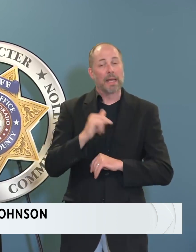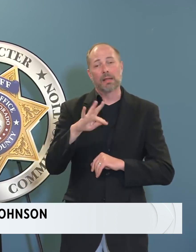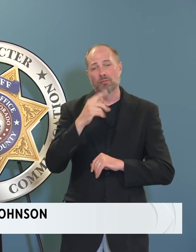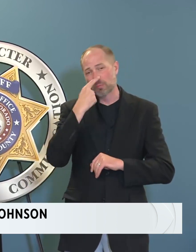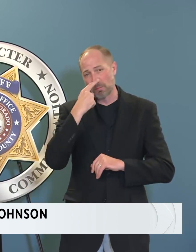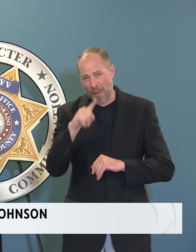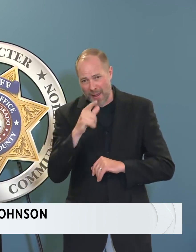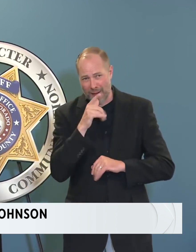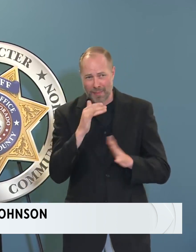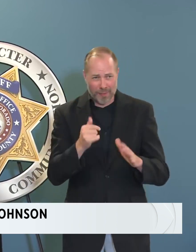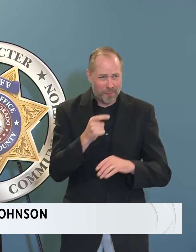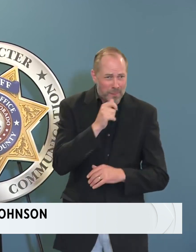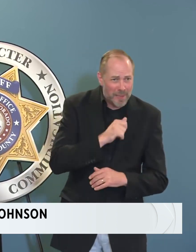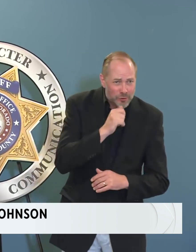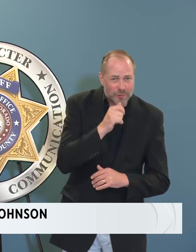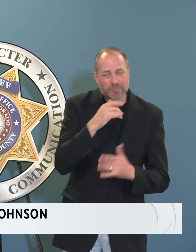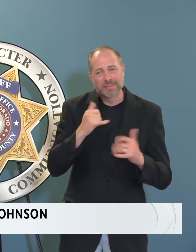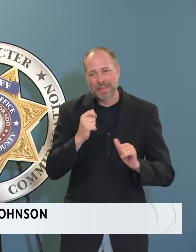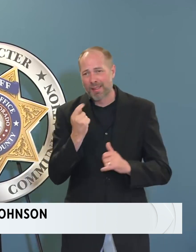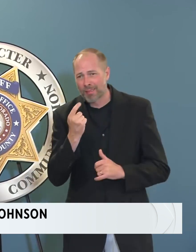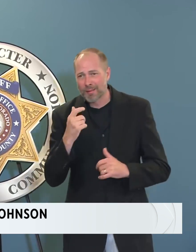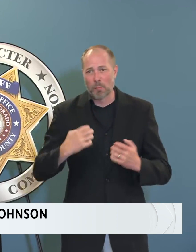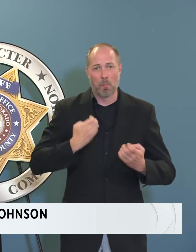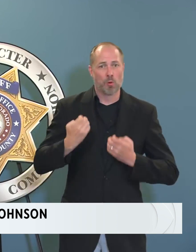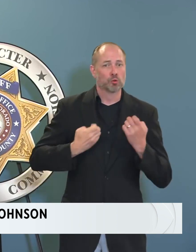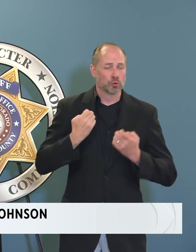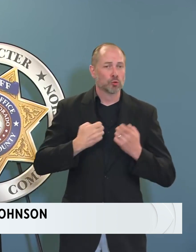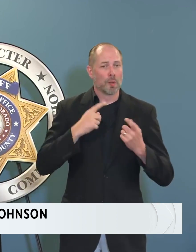IN THAT LOSS AS I LOST MY HOME